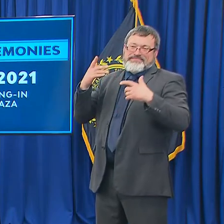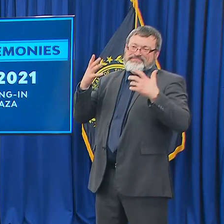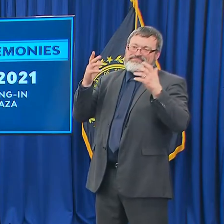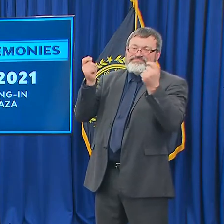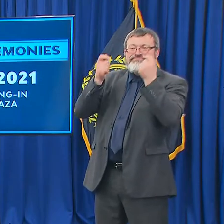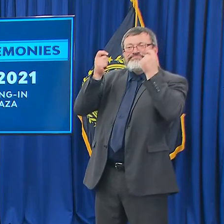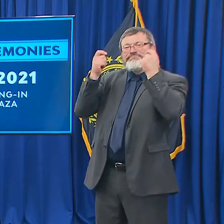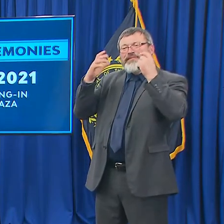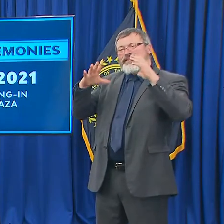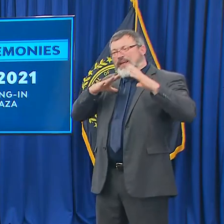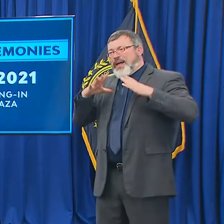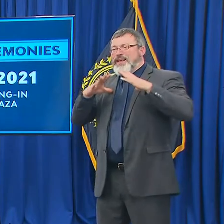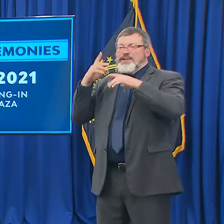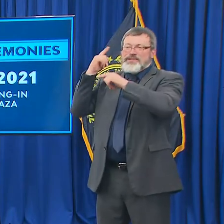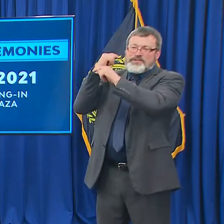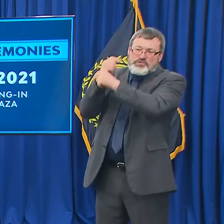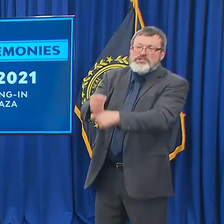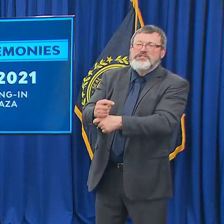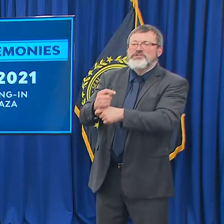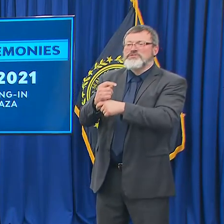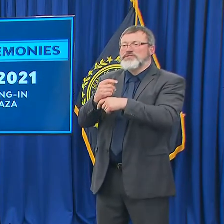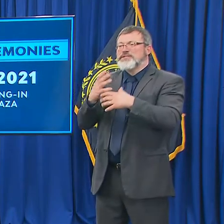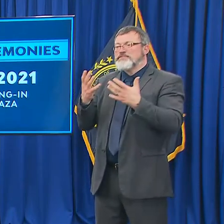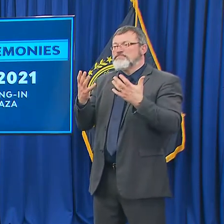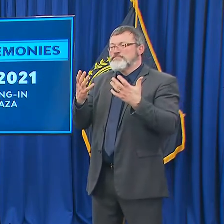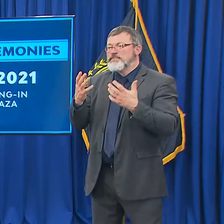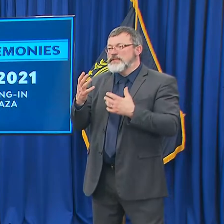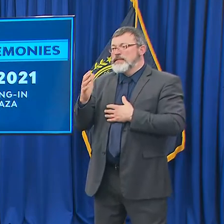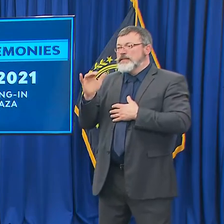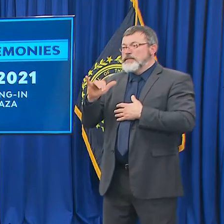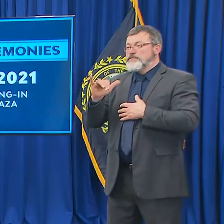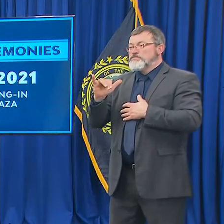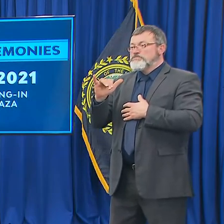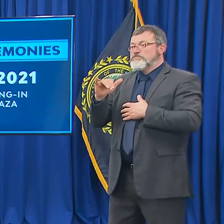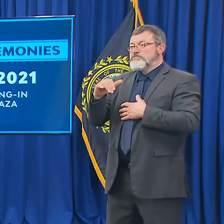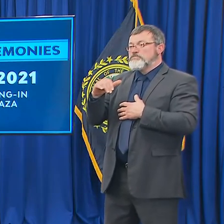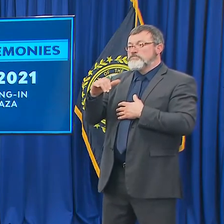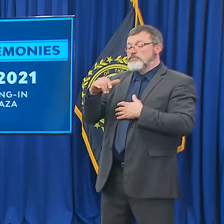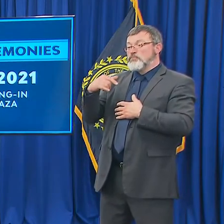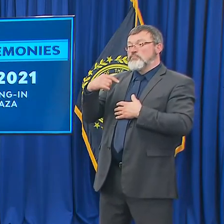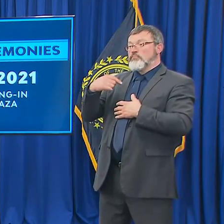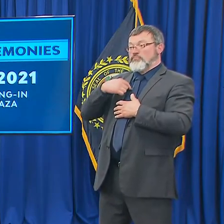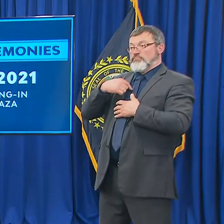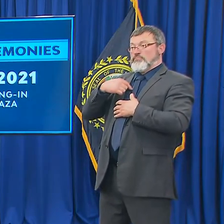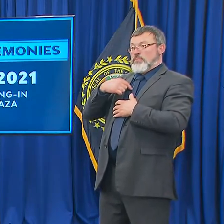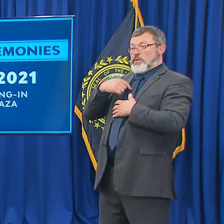But my guess is I'm planning for 20 below. You never know Now also this is I